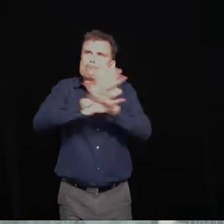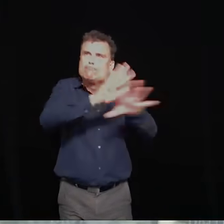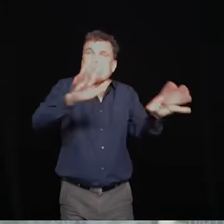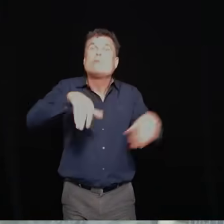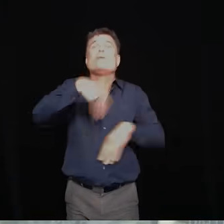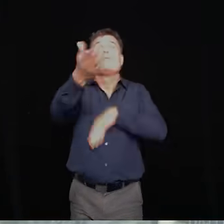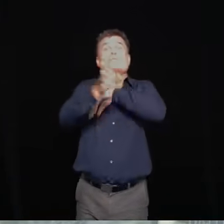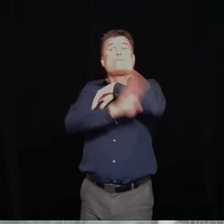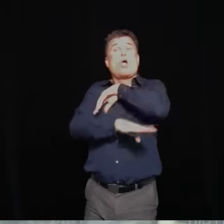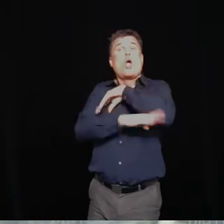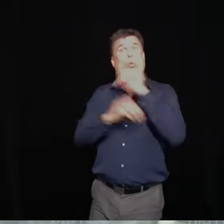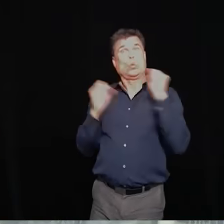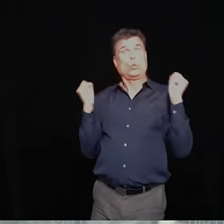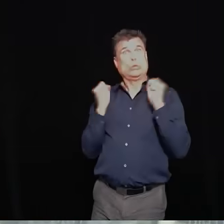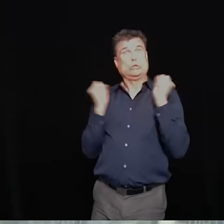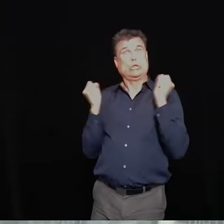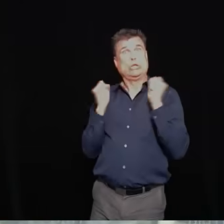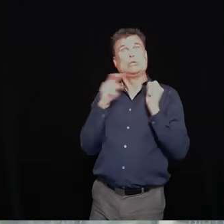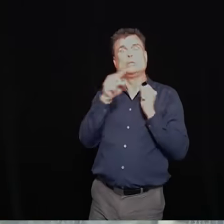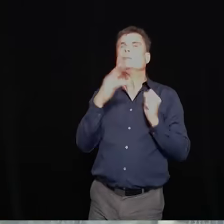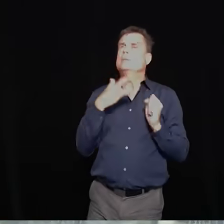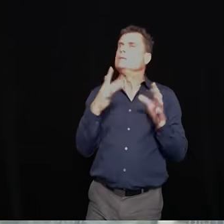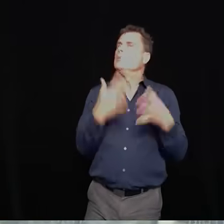Thank you.